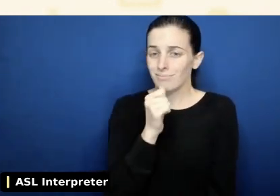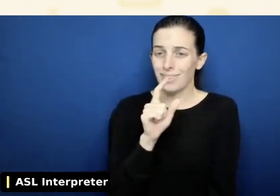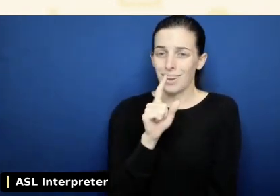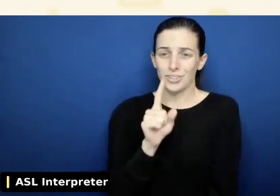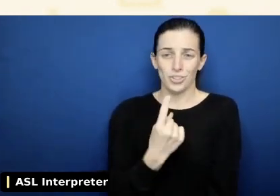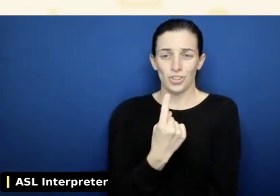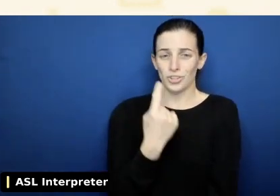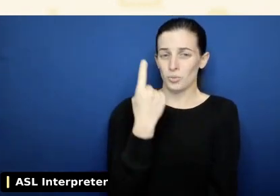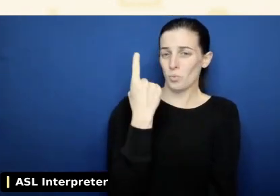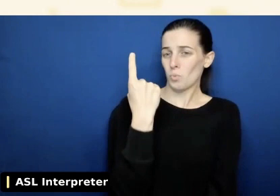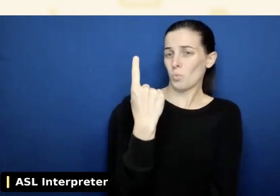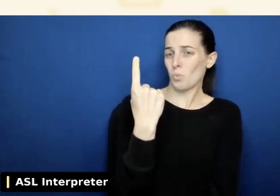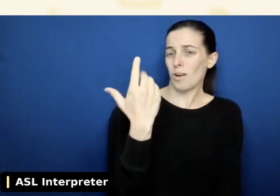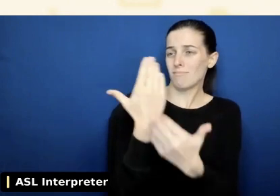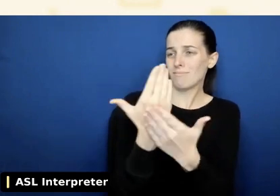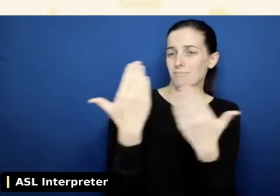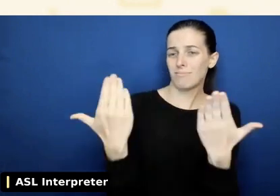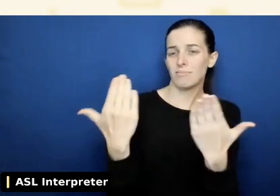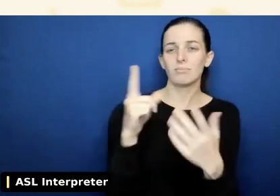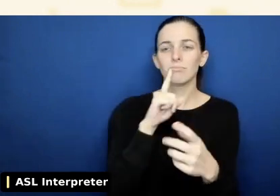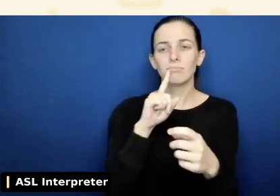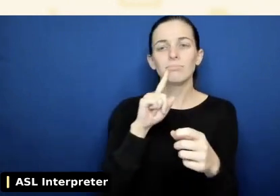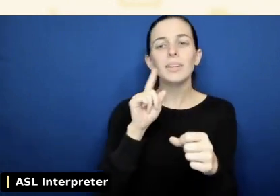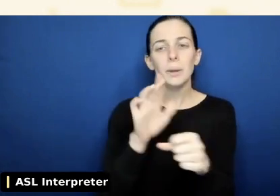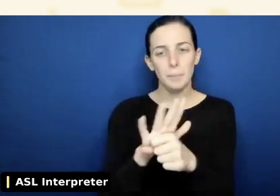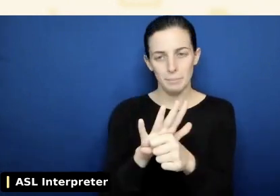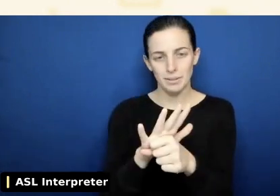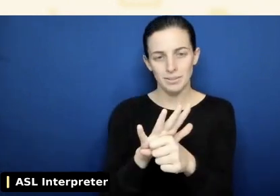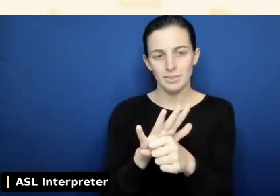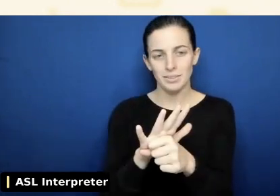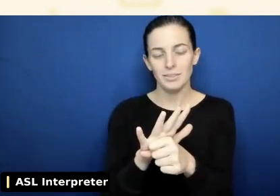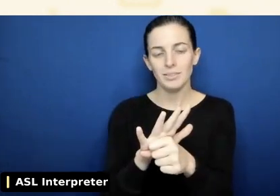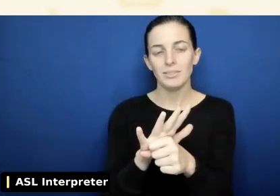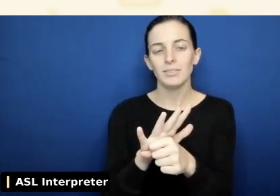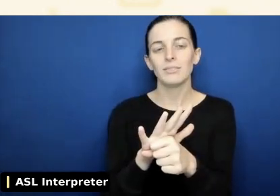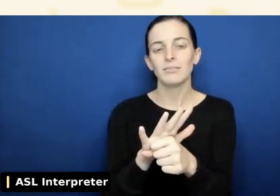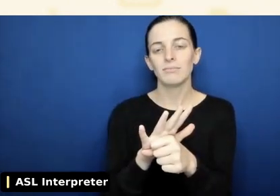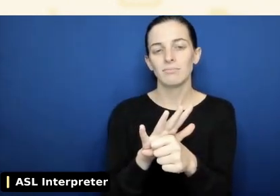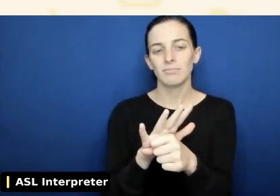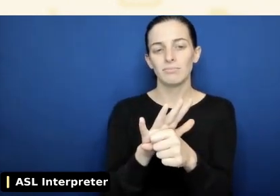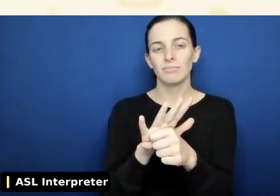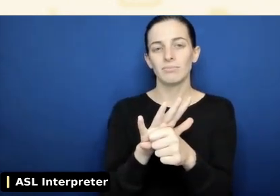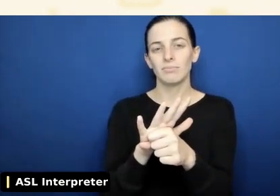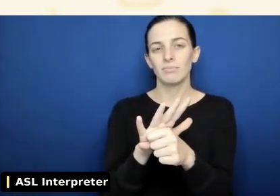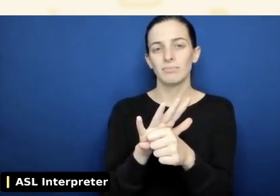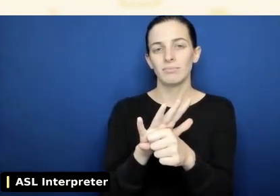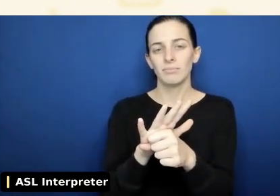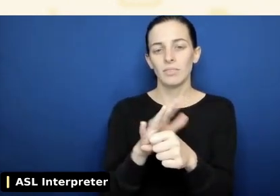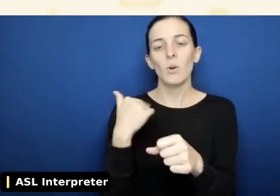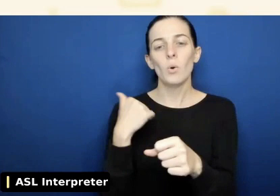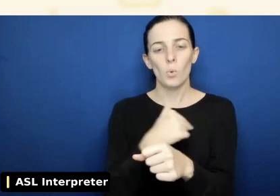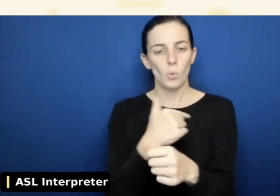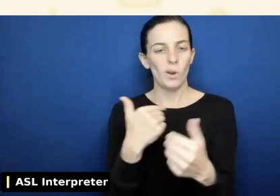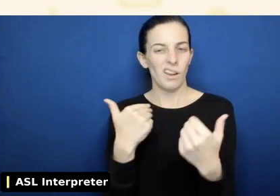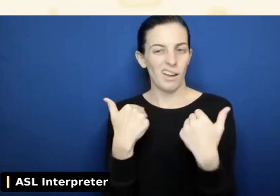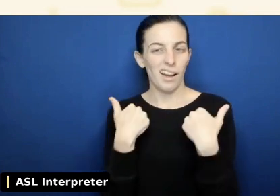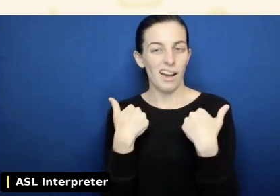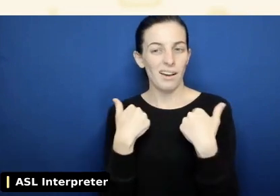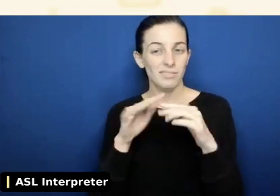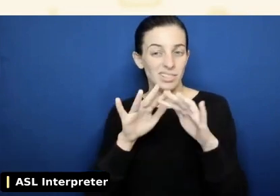but also a commitment, and we have a diverse group